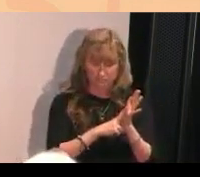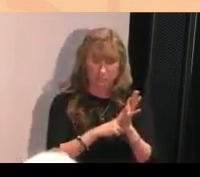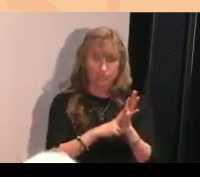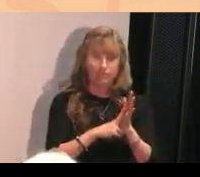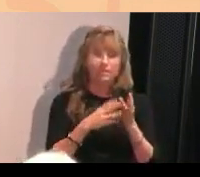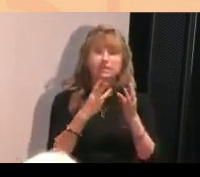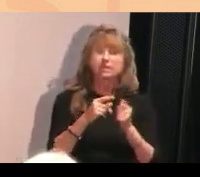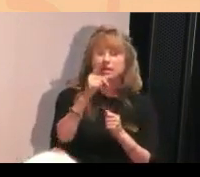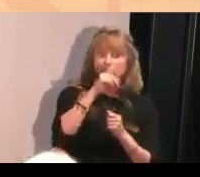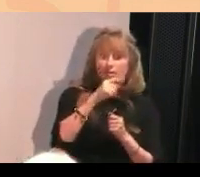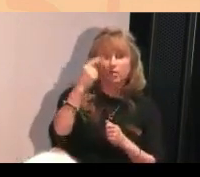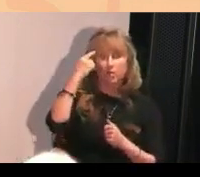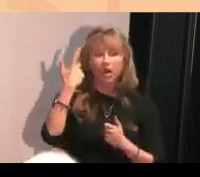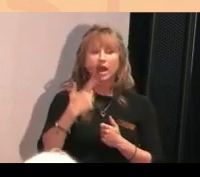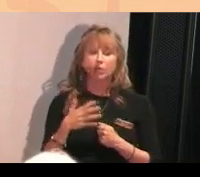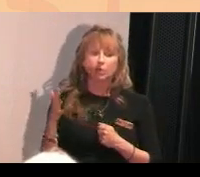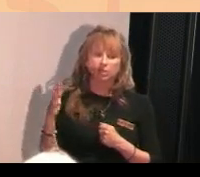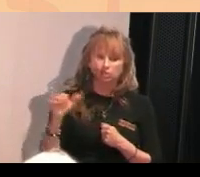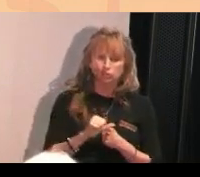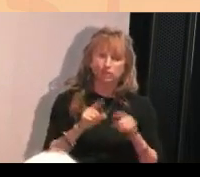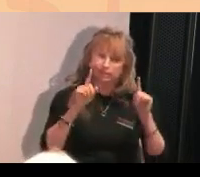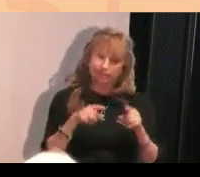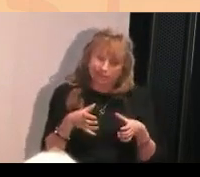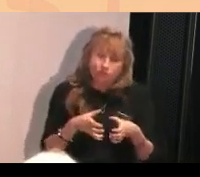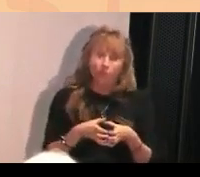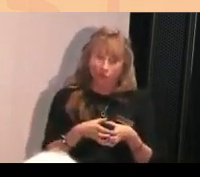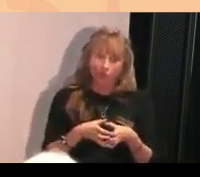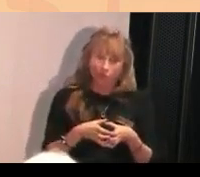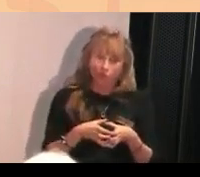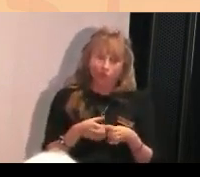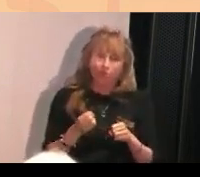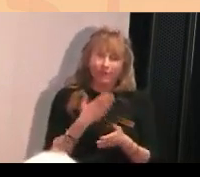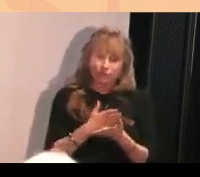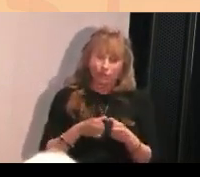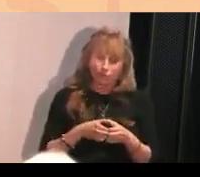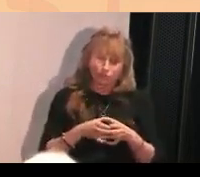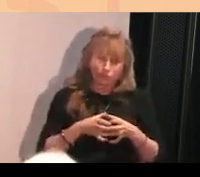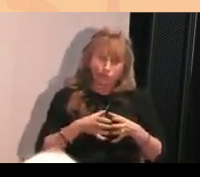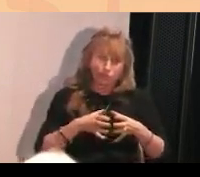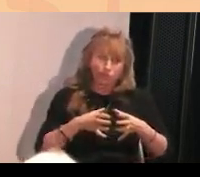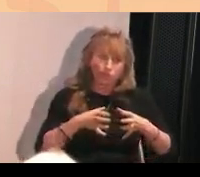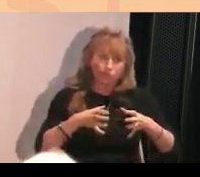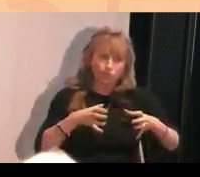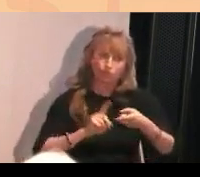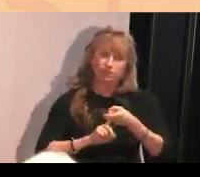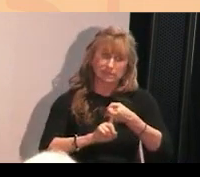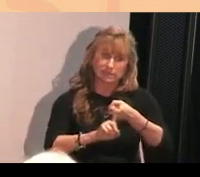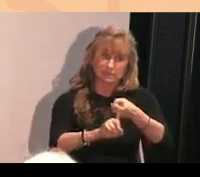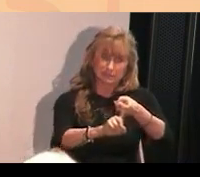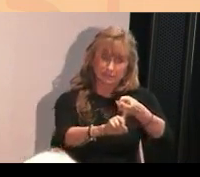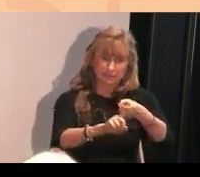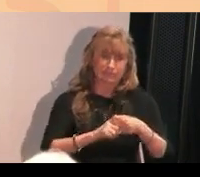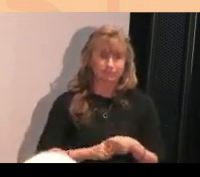start small to be realistic and sustainable its need for funding sustainability in an already